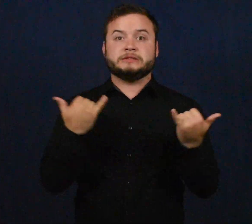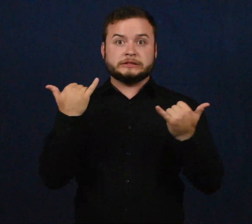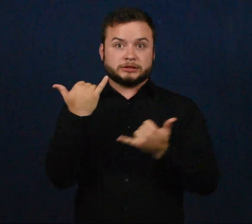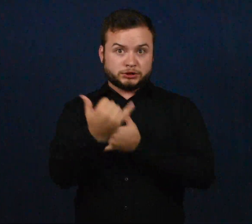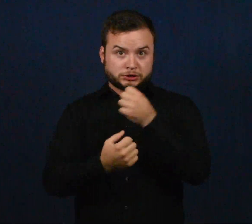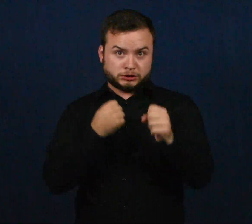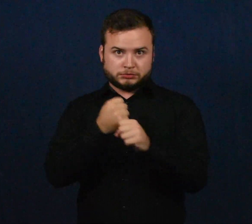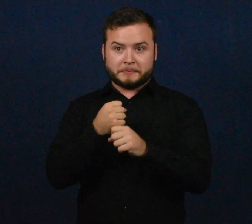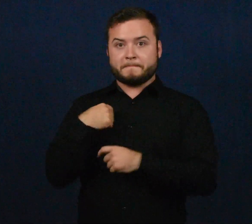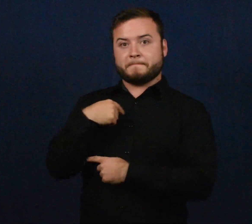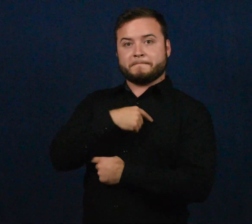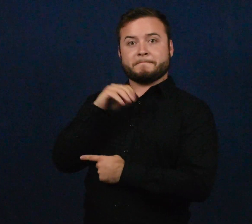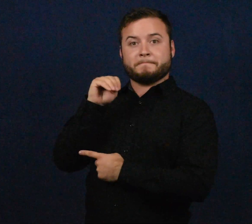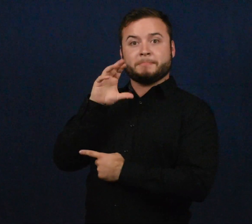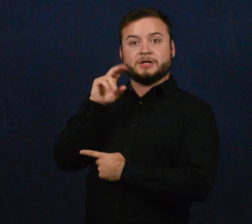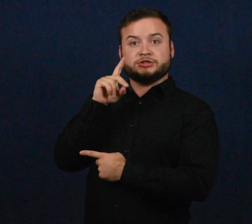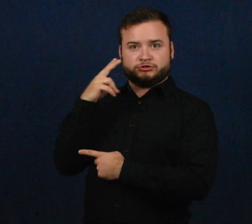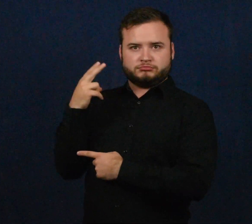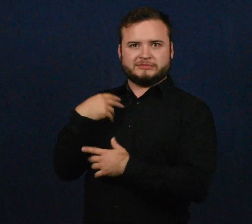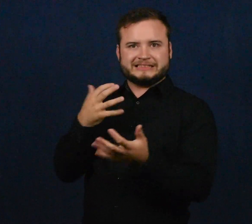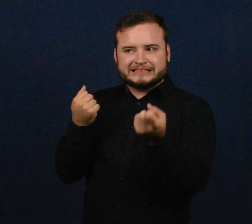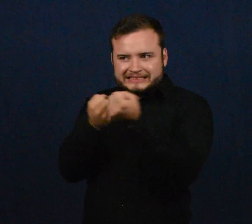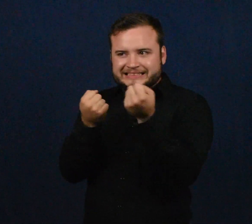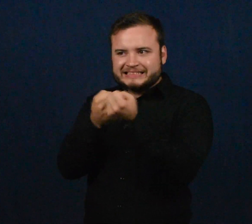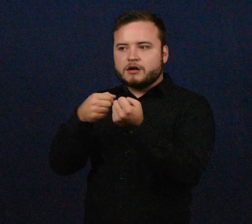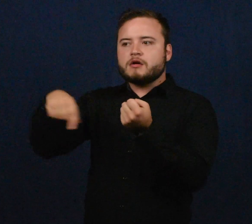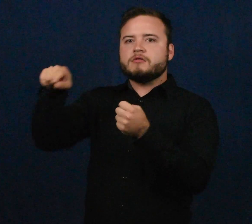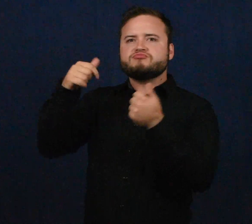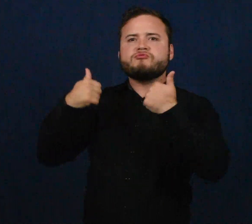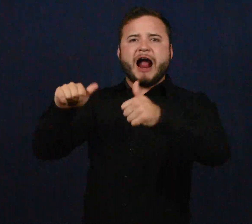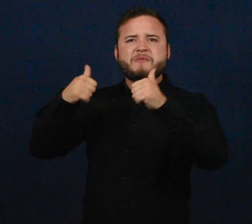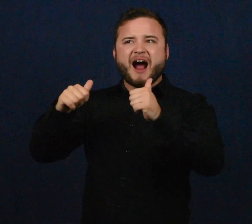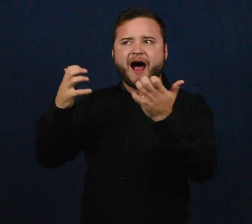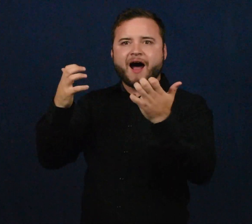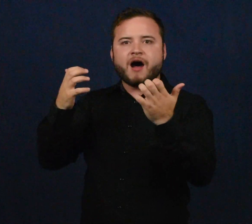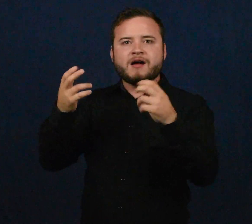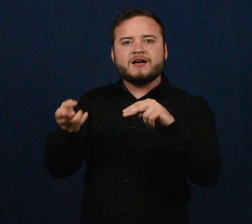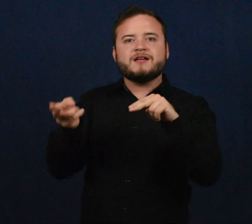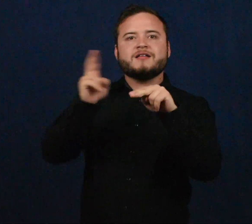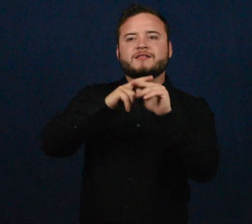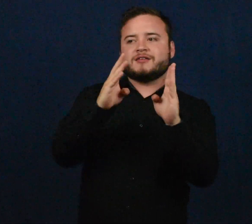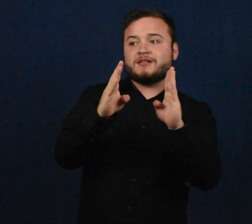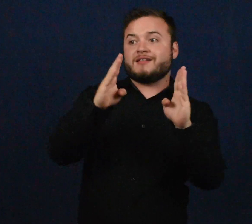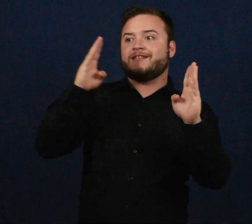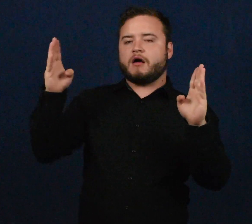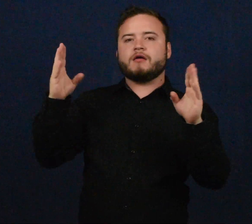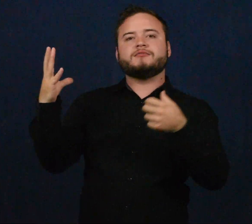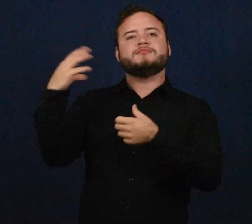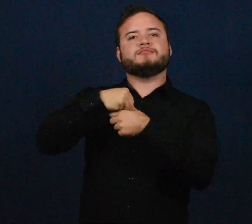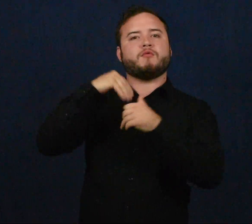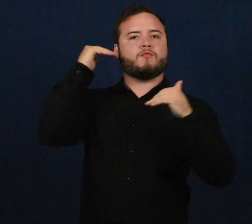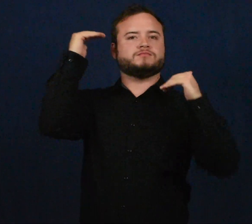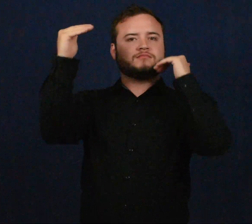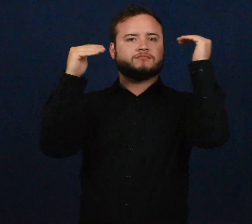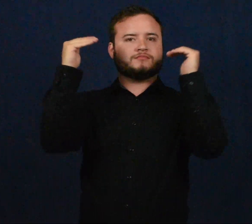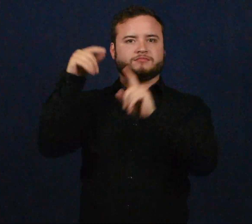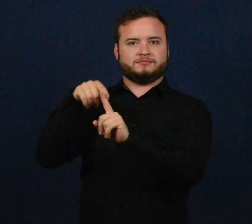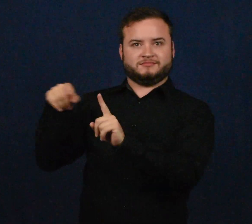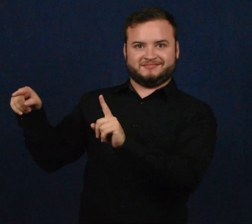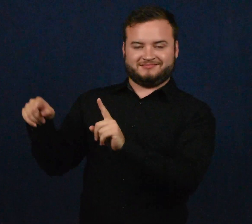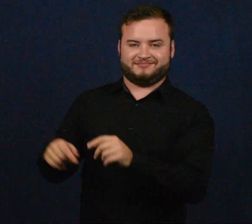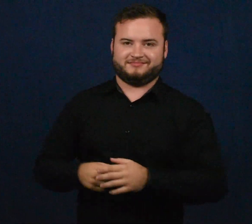This year, MNCDHH supported efforts to get adults covered.